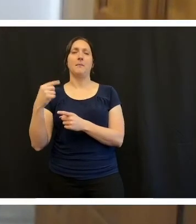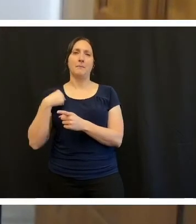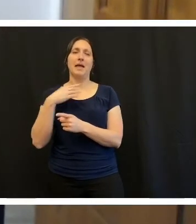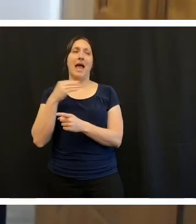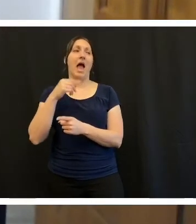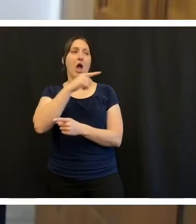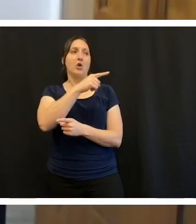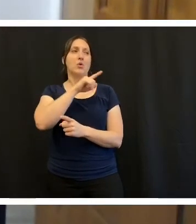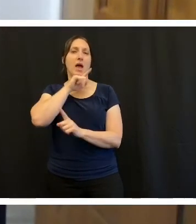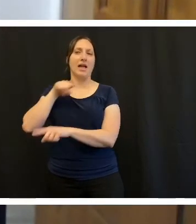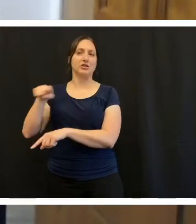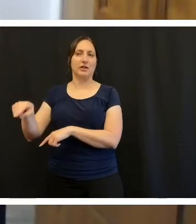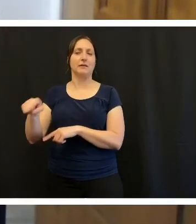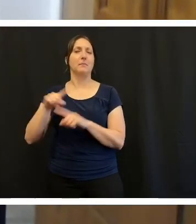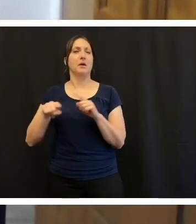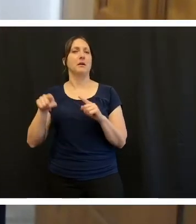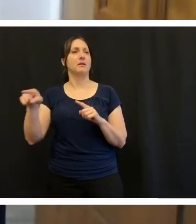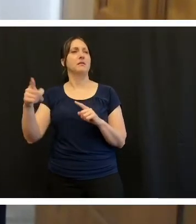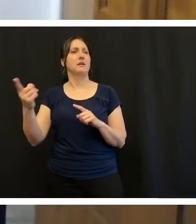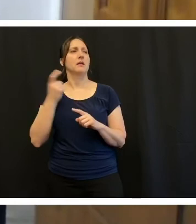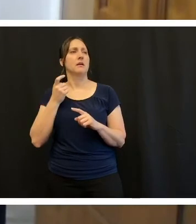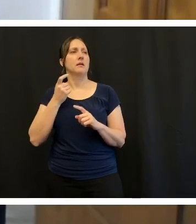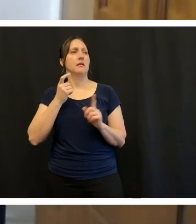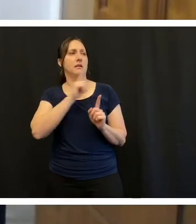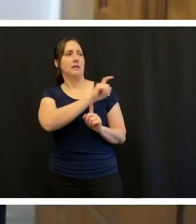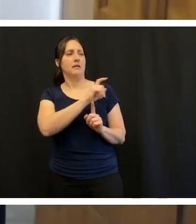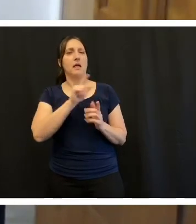Asks how LU students have reacted to the move fully online.